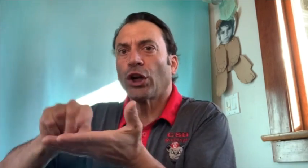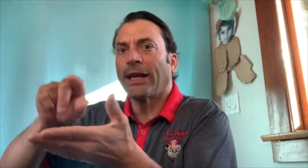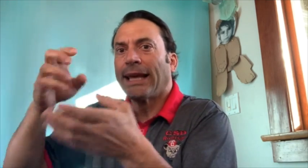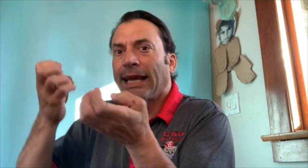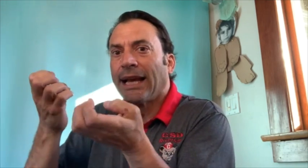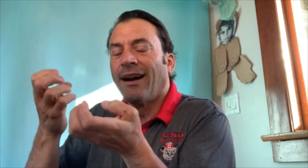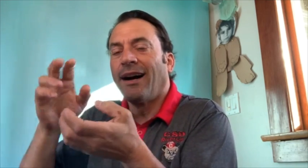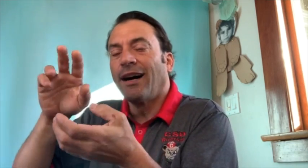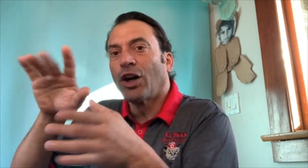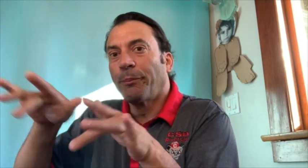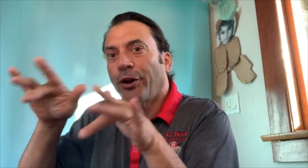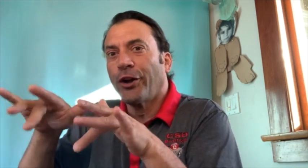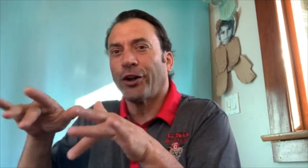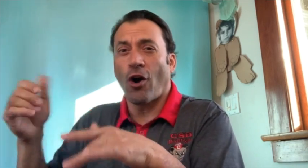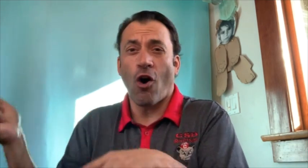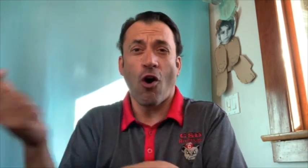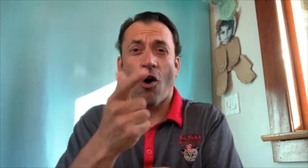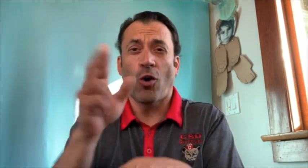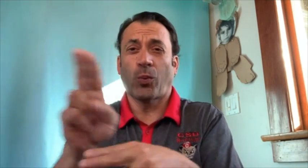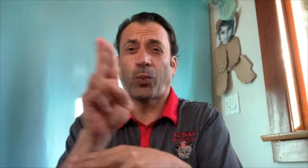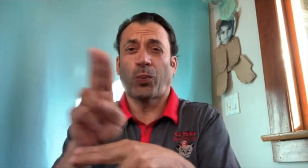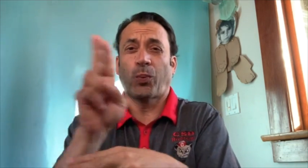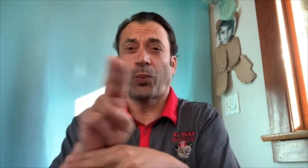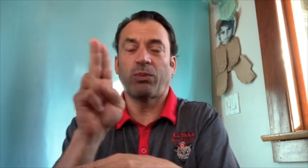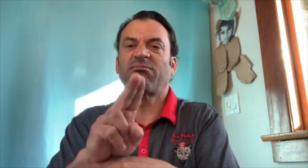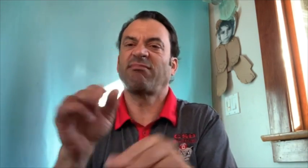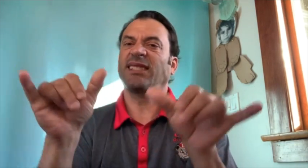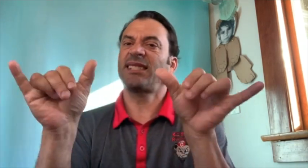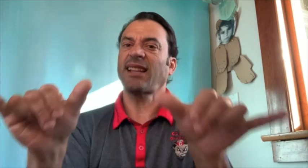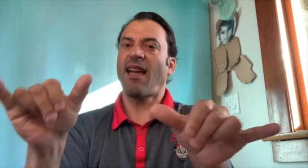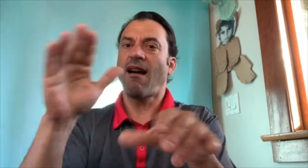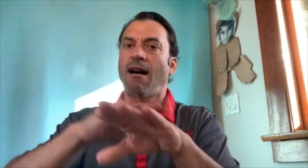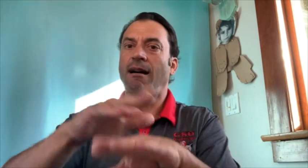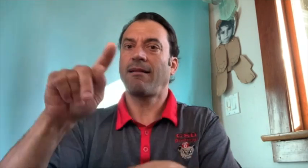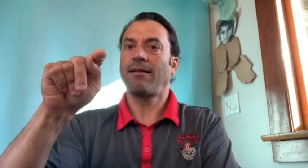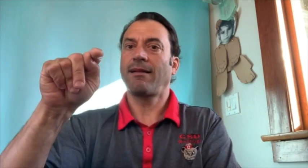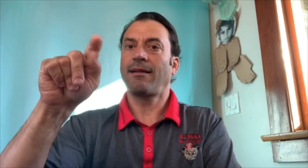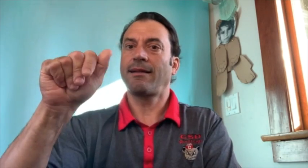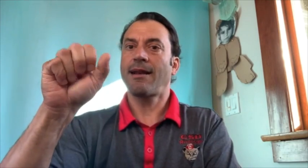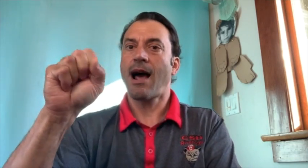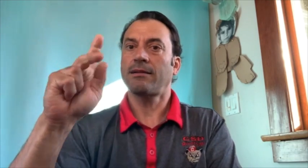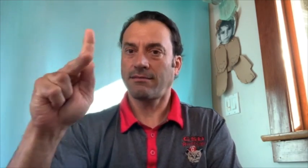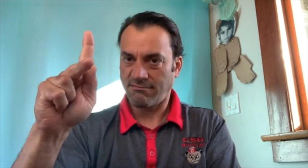the printing equipment, the computers they utilize everything in remain on task.